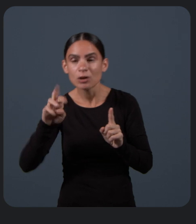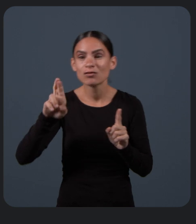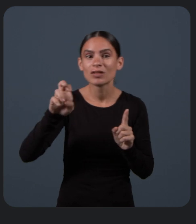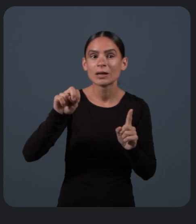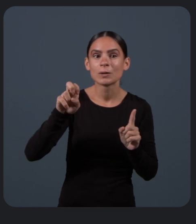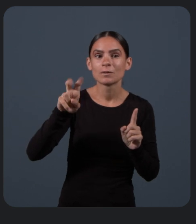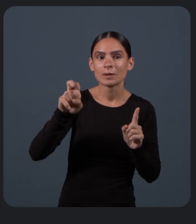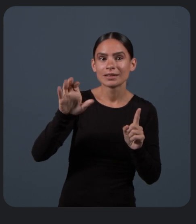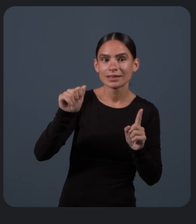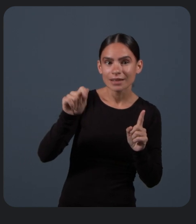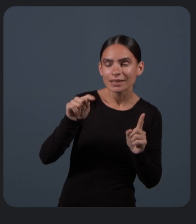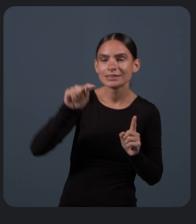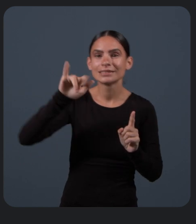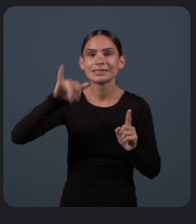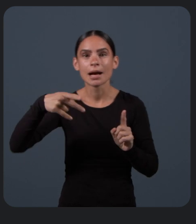Typesense, and more.